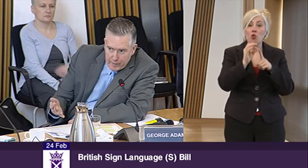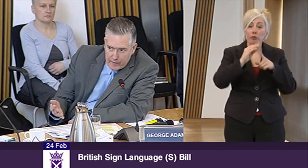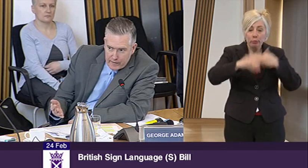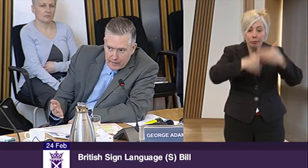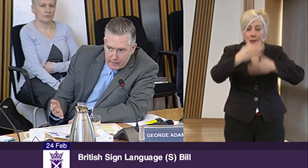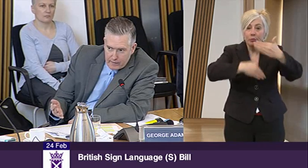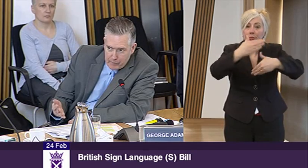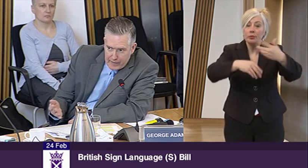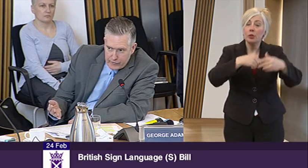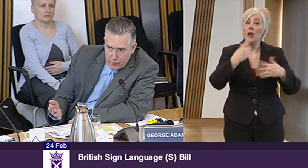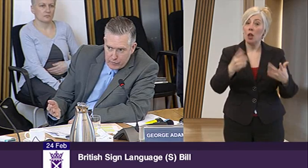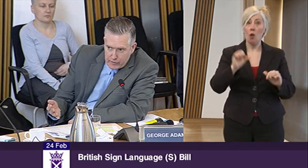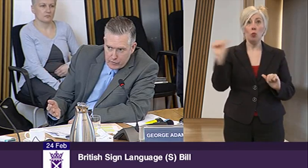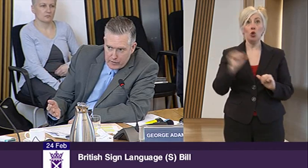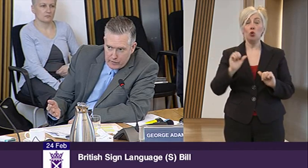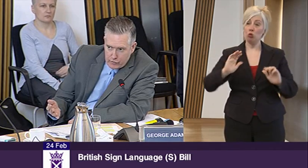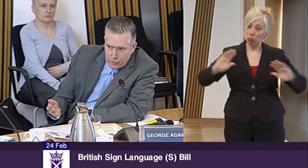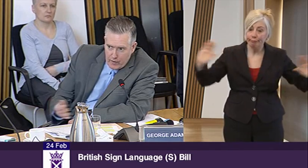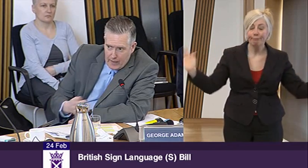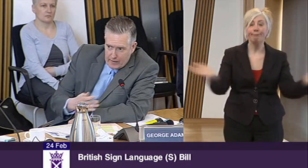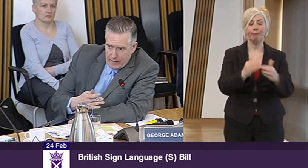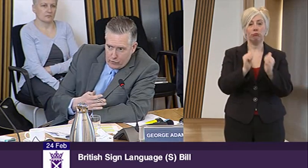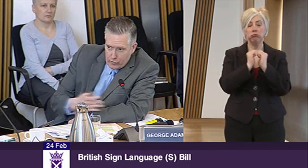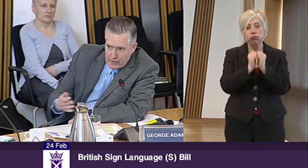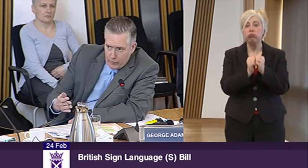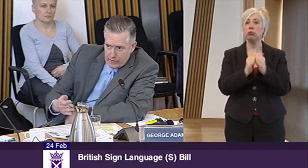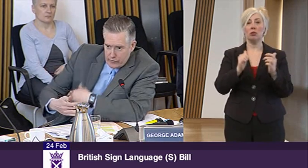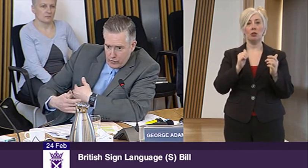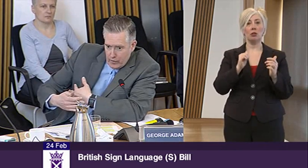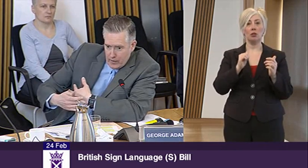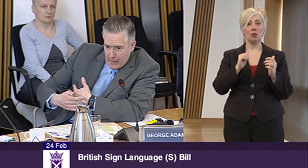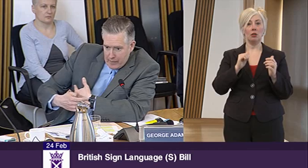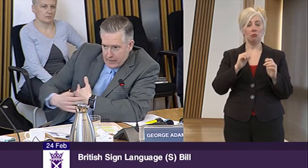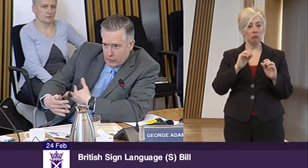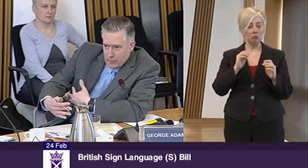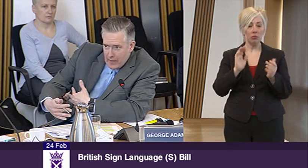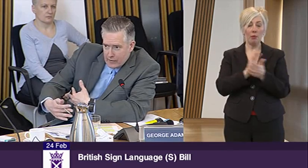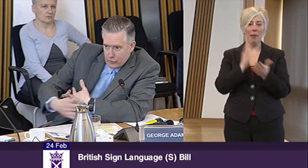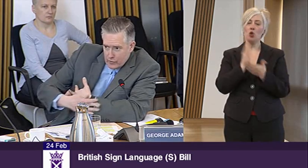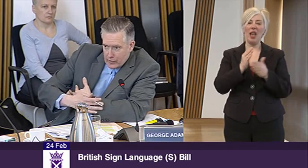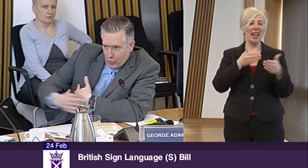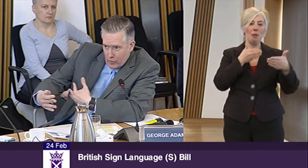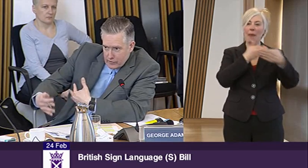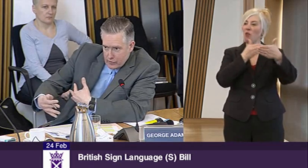Should we not all embrace that and find ways to break down the barriers so that we can